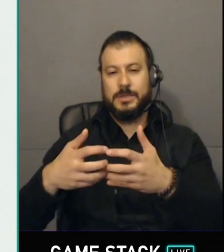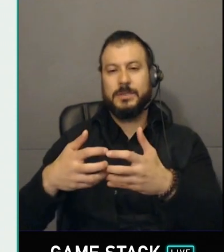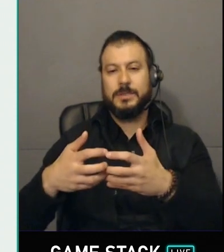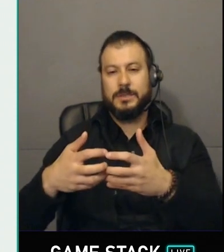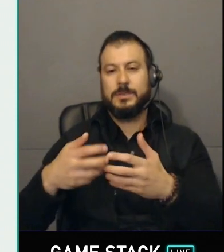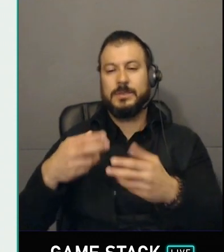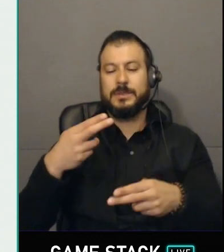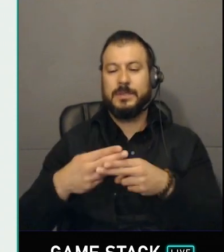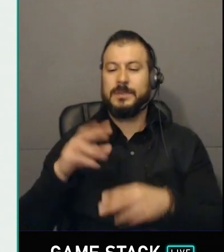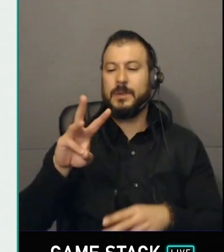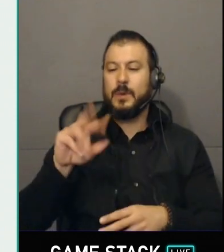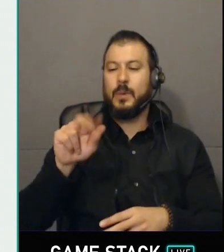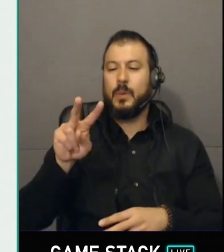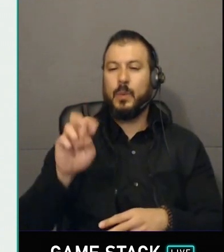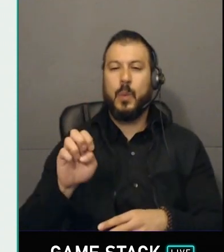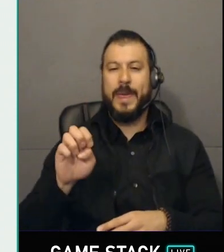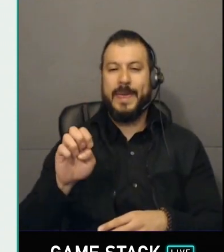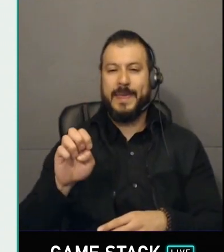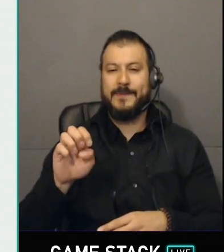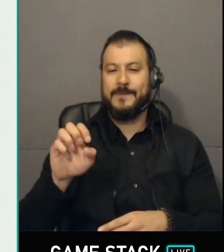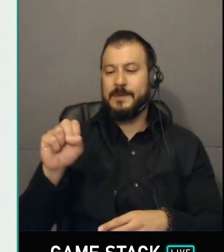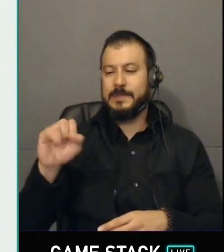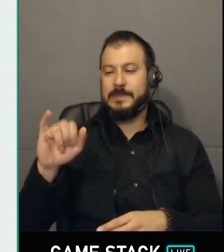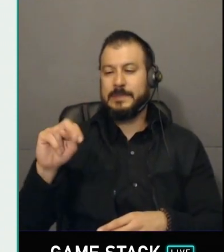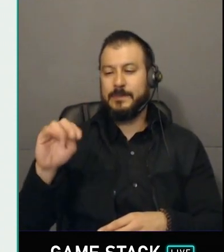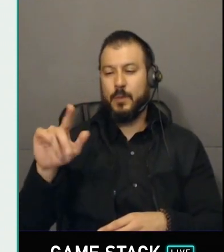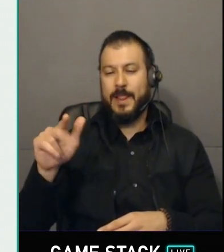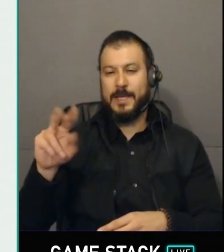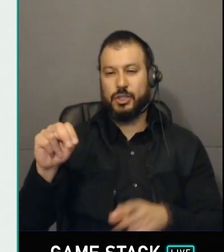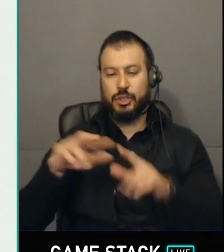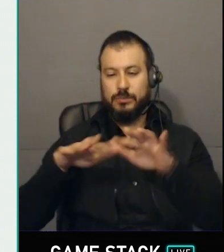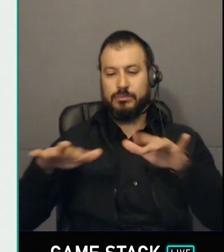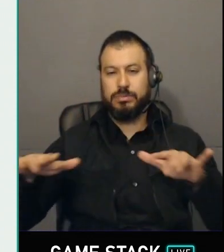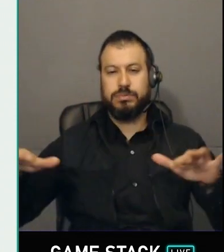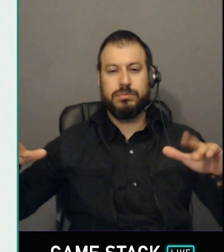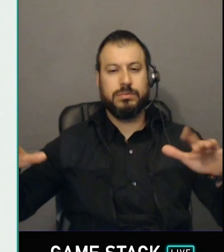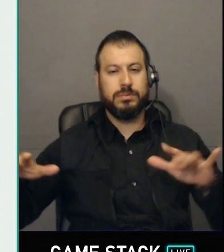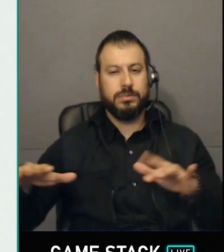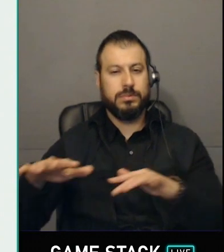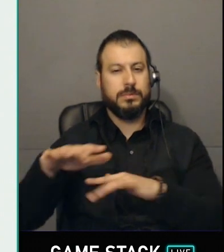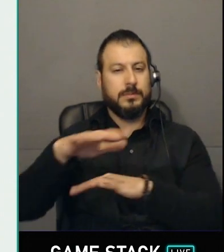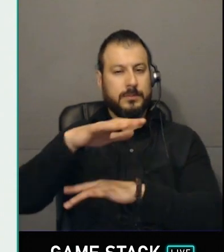what's called a wave simulation on the geometry. It